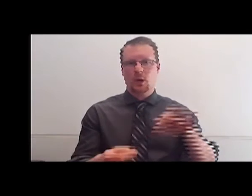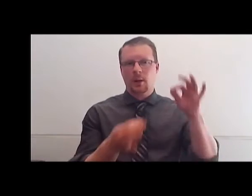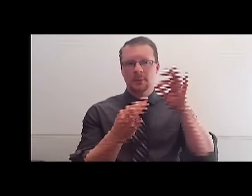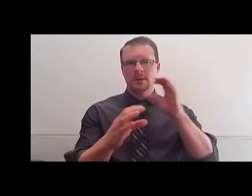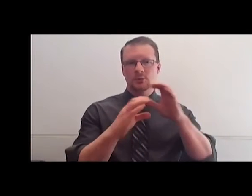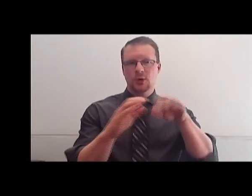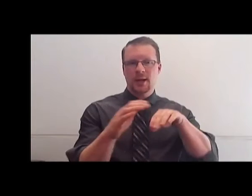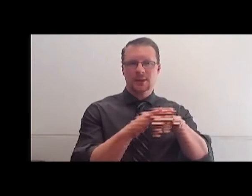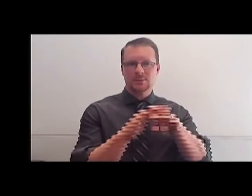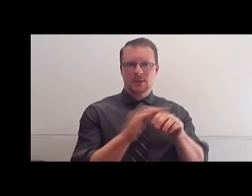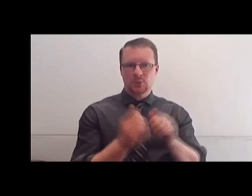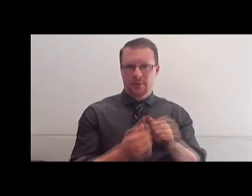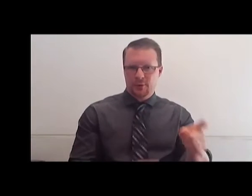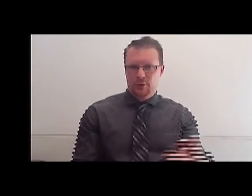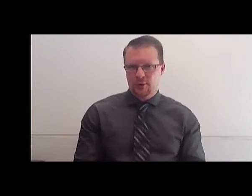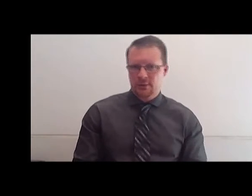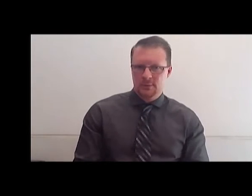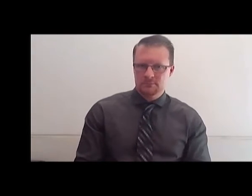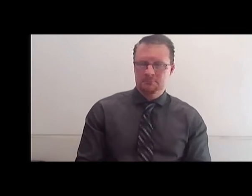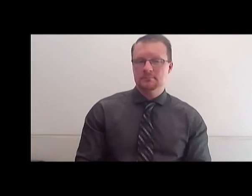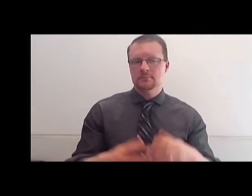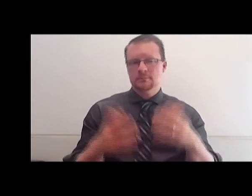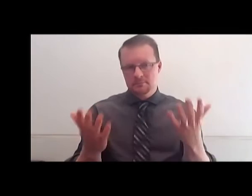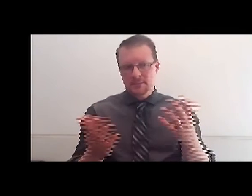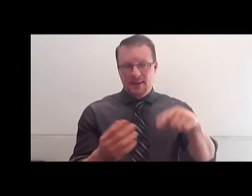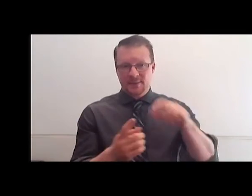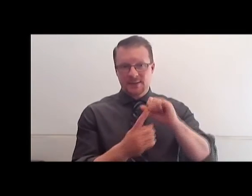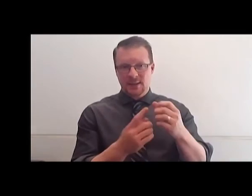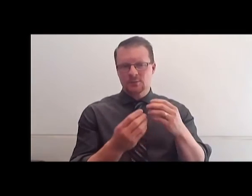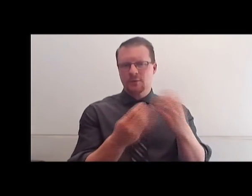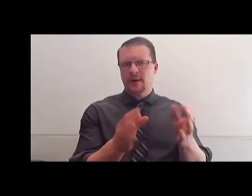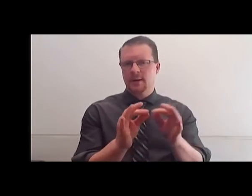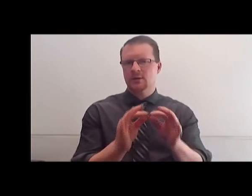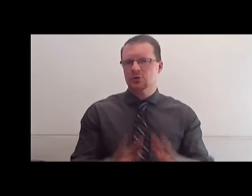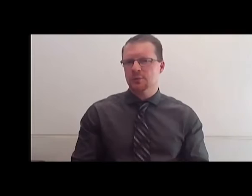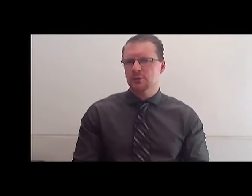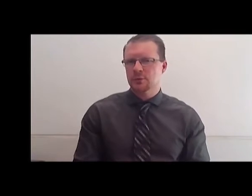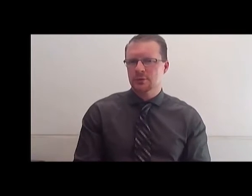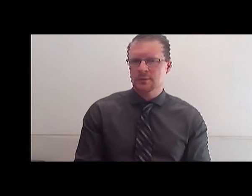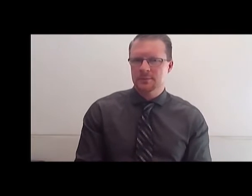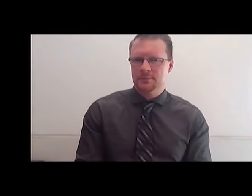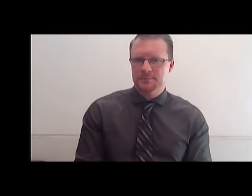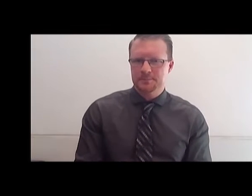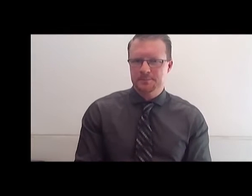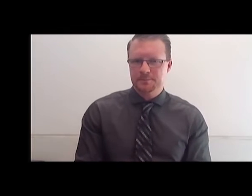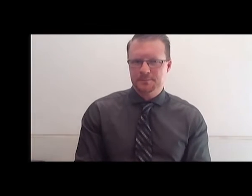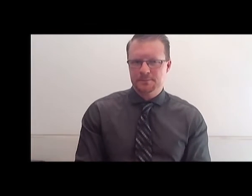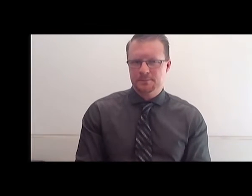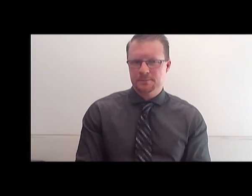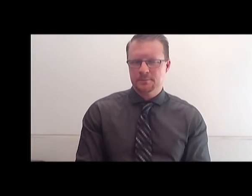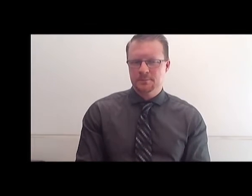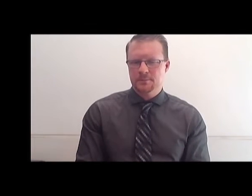I followed up with my emergency room colleagues about the importance of having interpreters available when they're dealing with deaf patients.